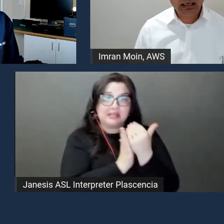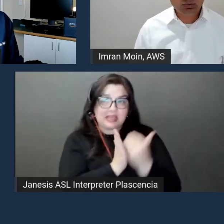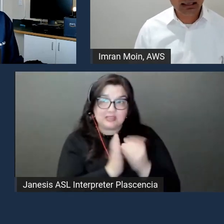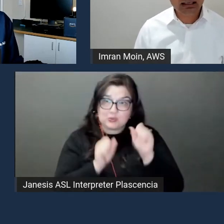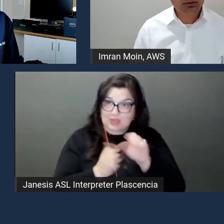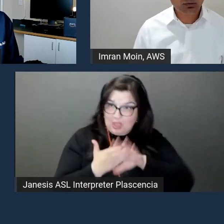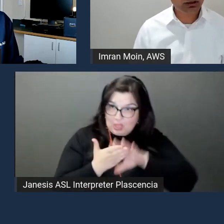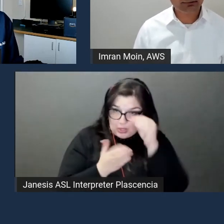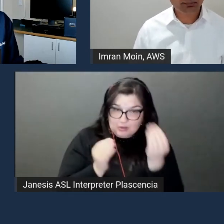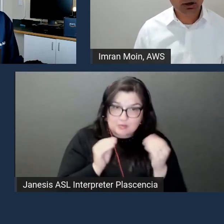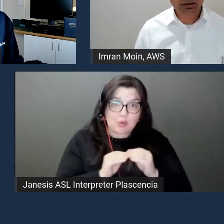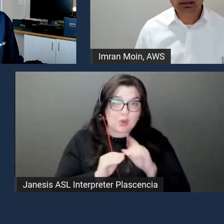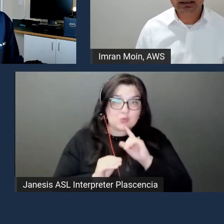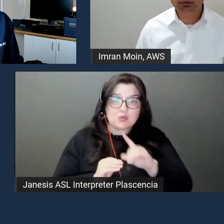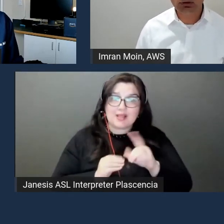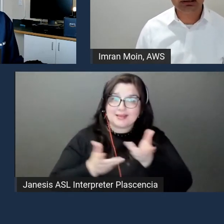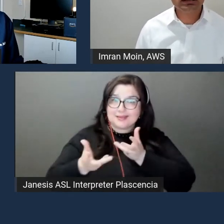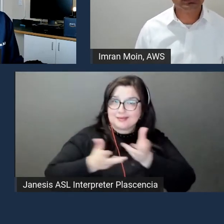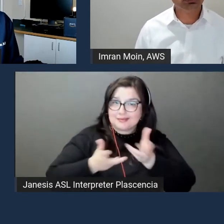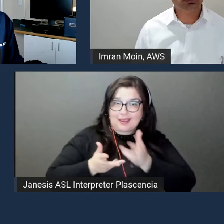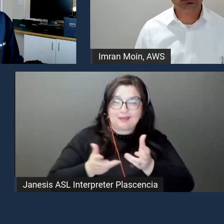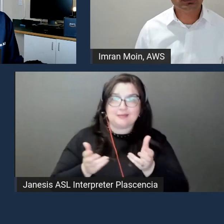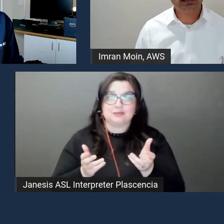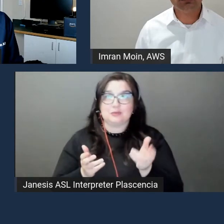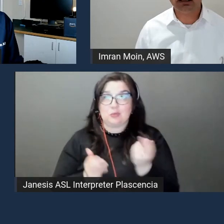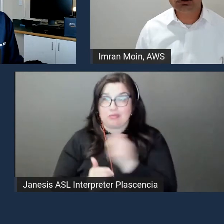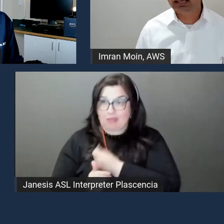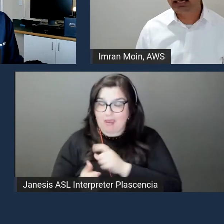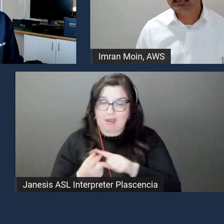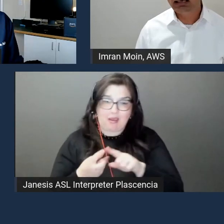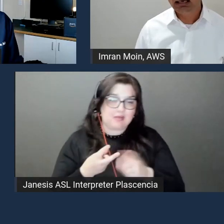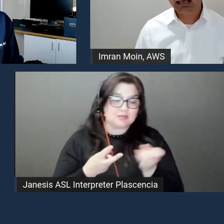engage with us or one of our partners if you want to discuss your specific use case,